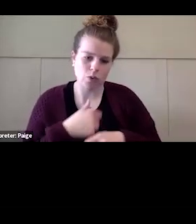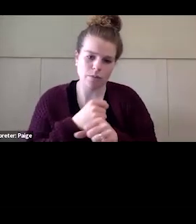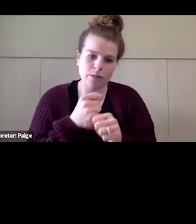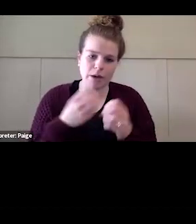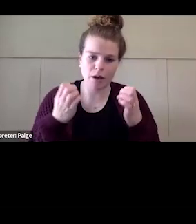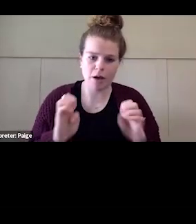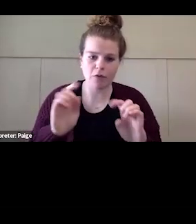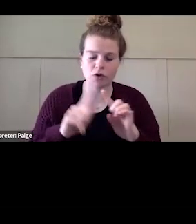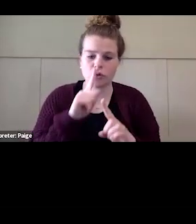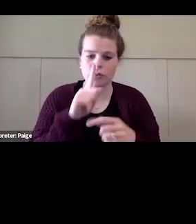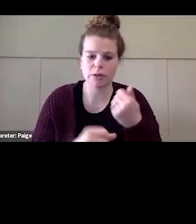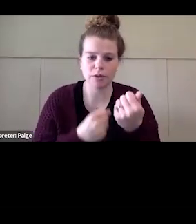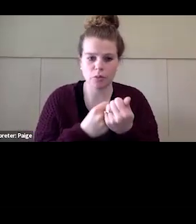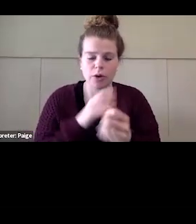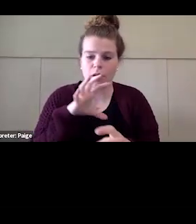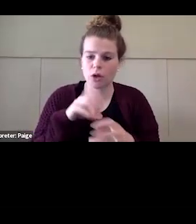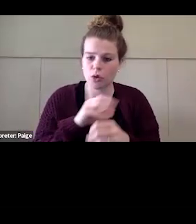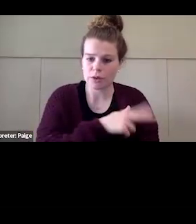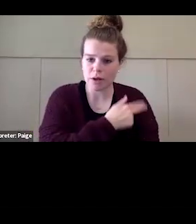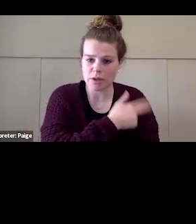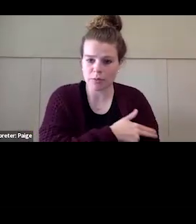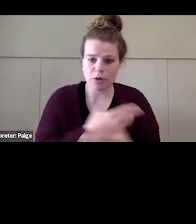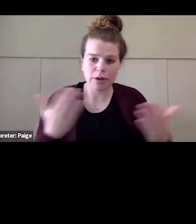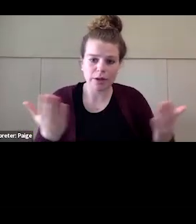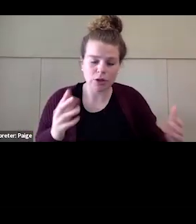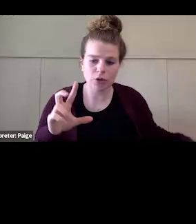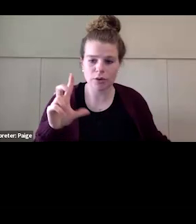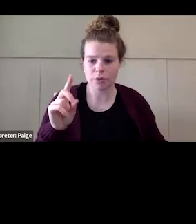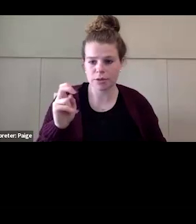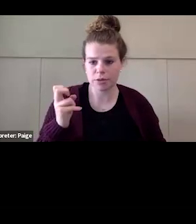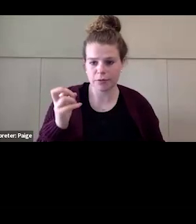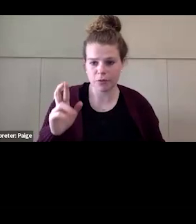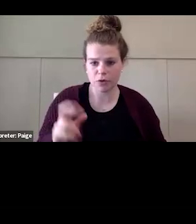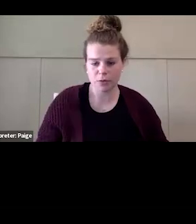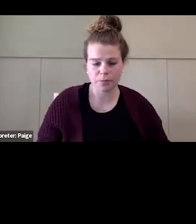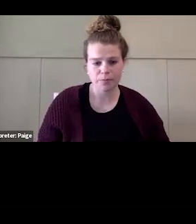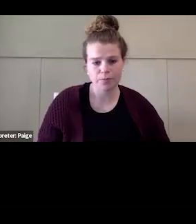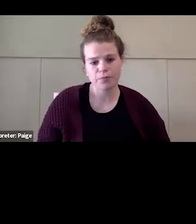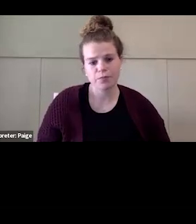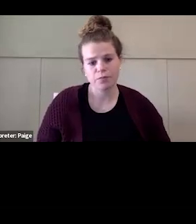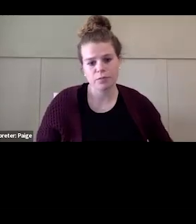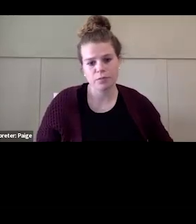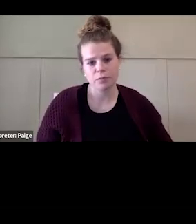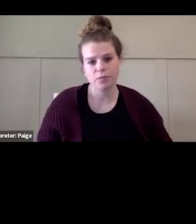which includes the hospitals. Here in Denver for the emergency mental health holds,